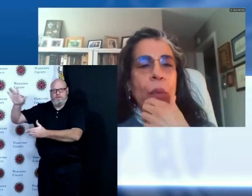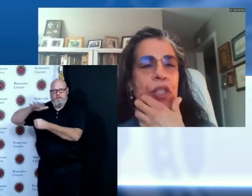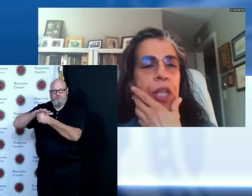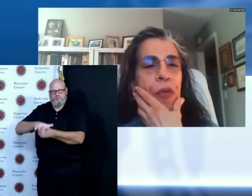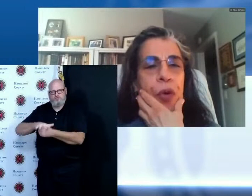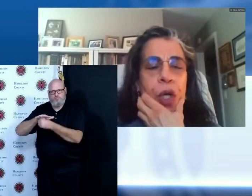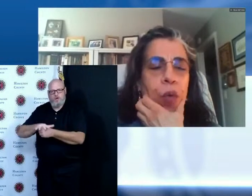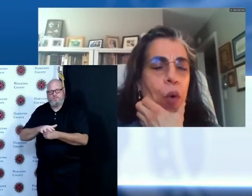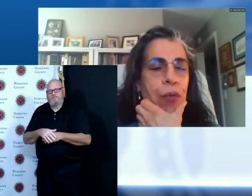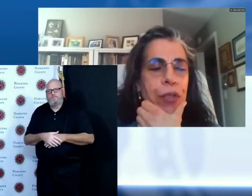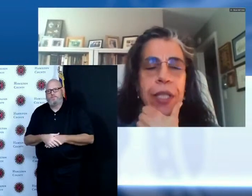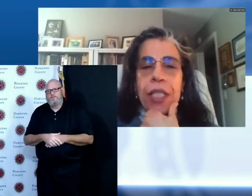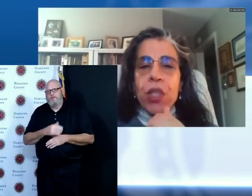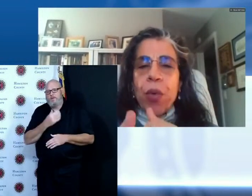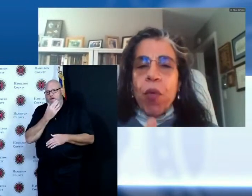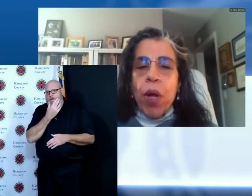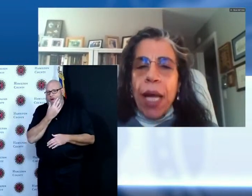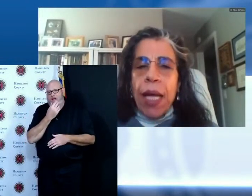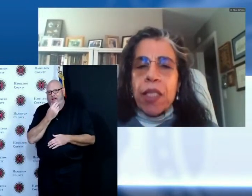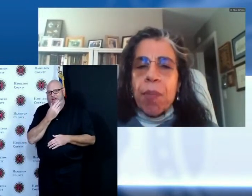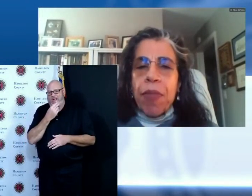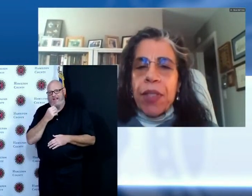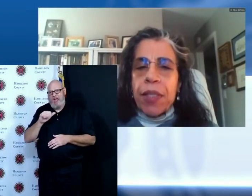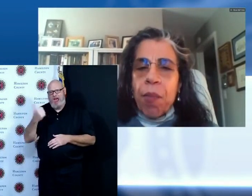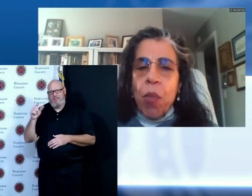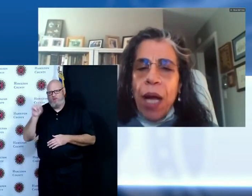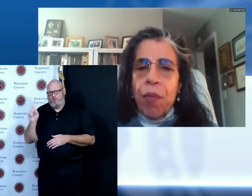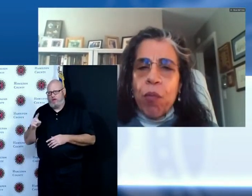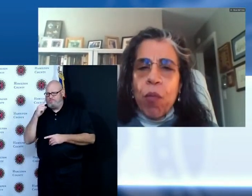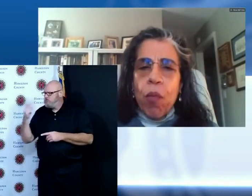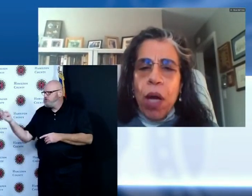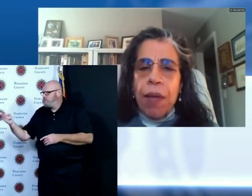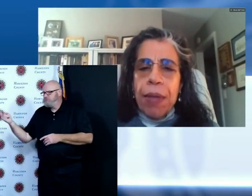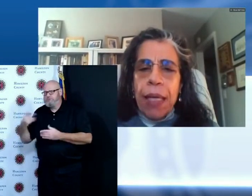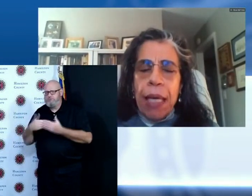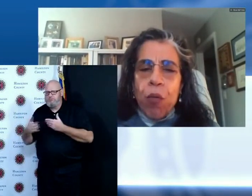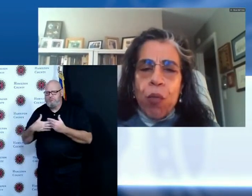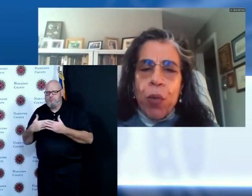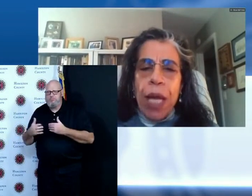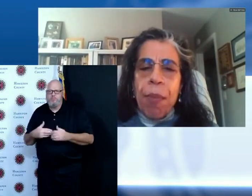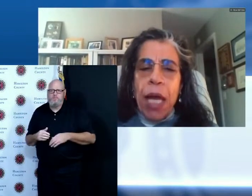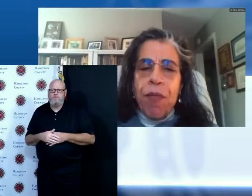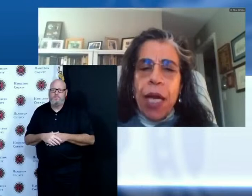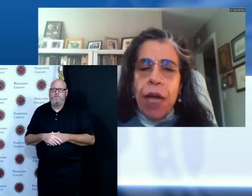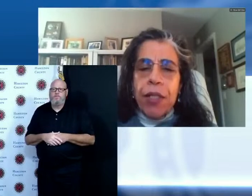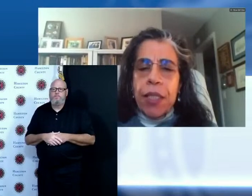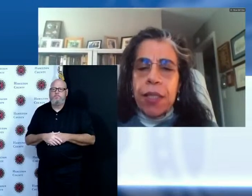you especially if you see on the ODH dashboard so it's barely five percent of African Americans